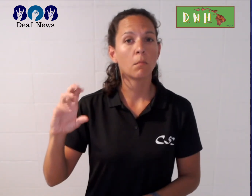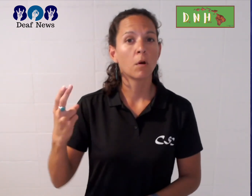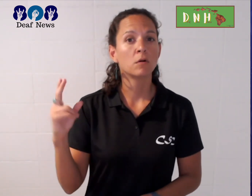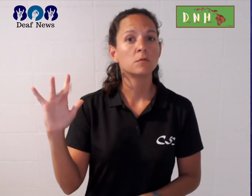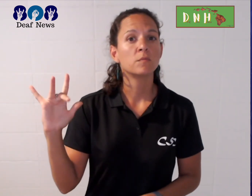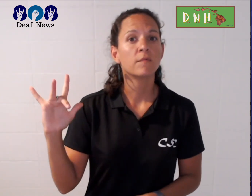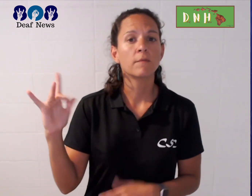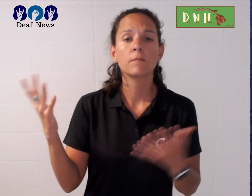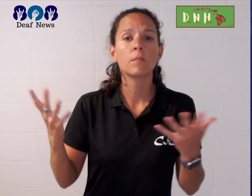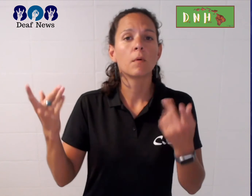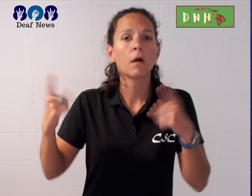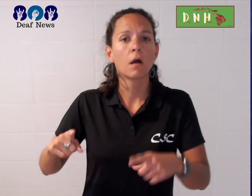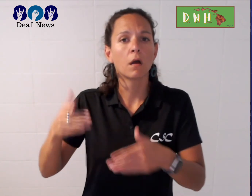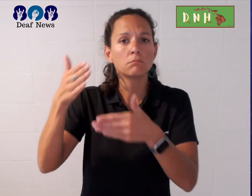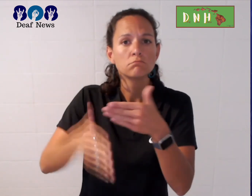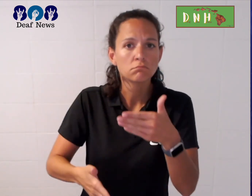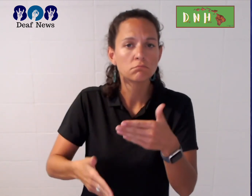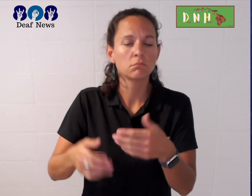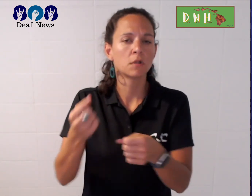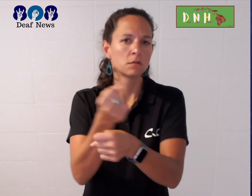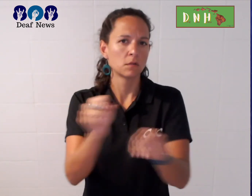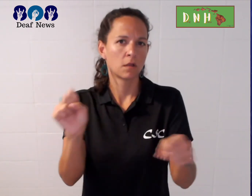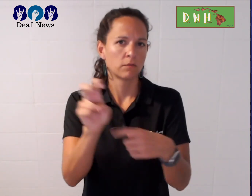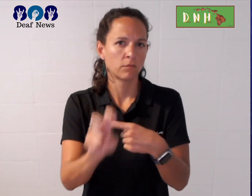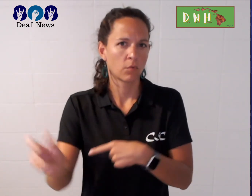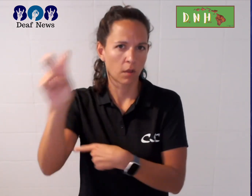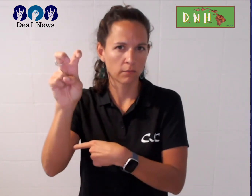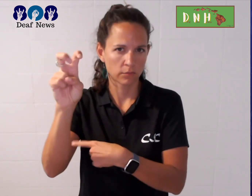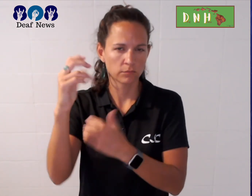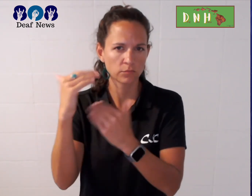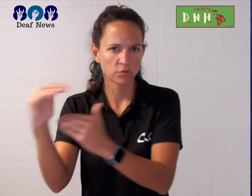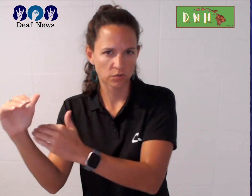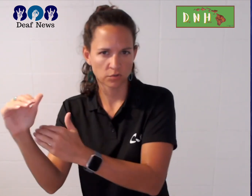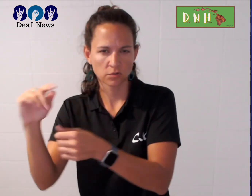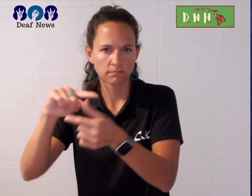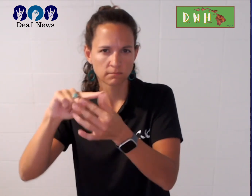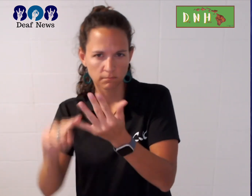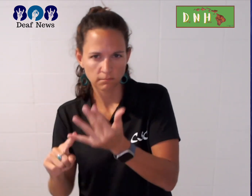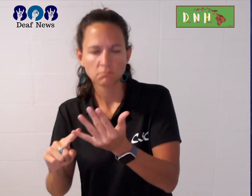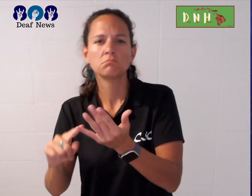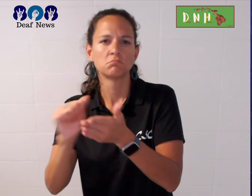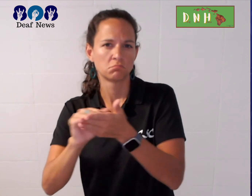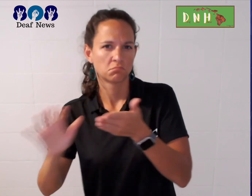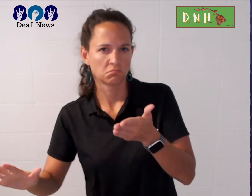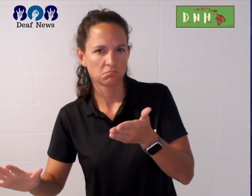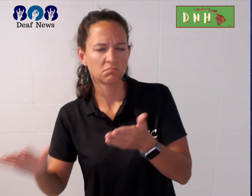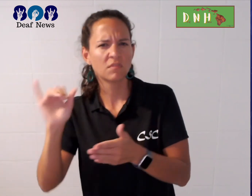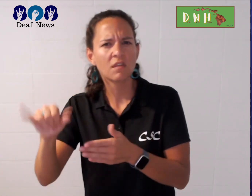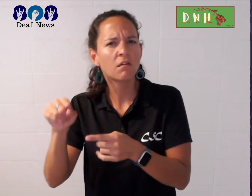He wanted to be very cautious.Also, on March 25th, the state will drop its Safe Travels